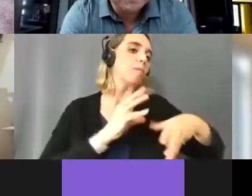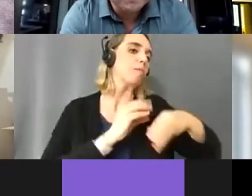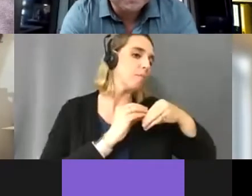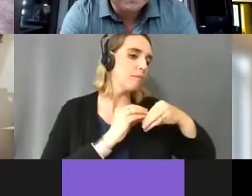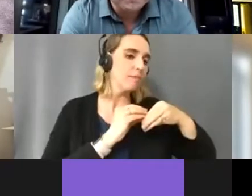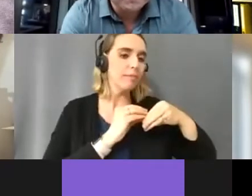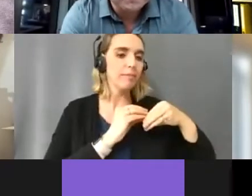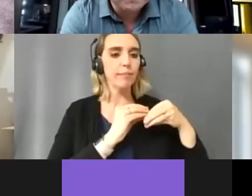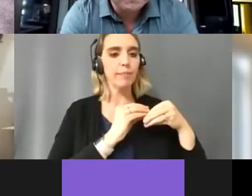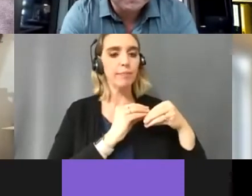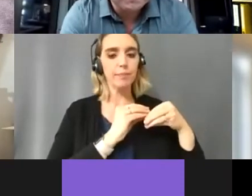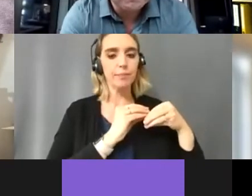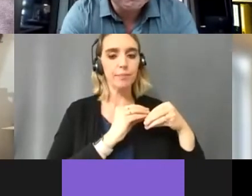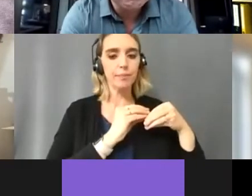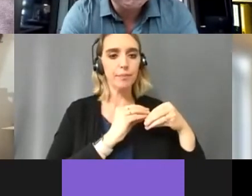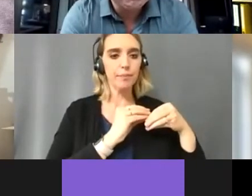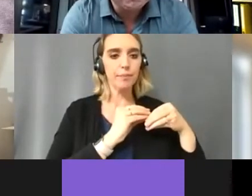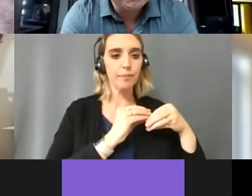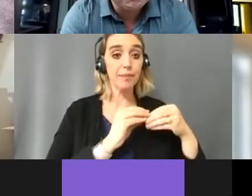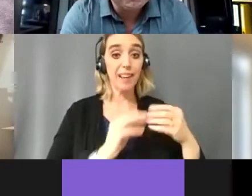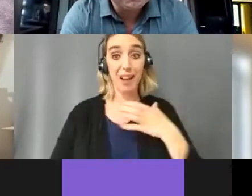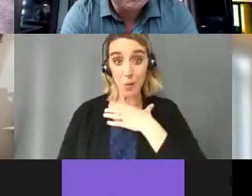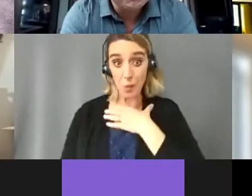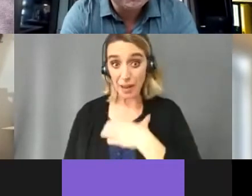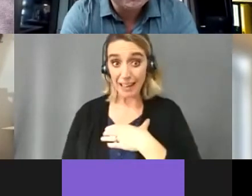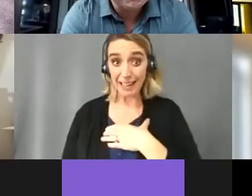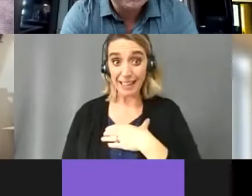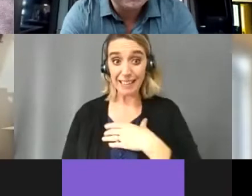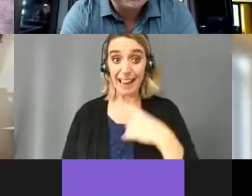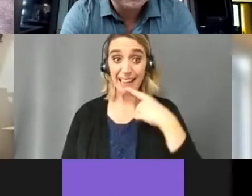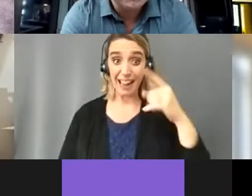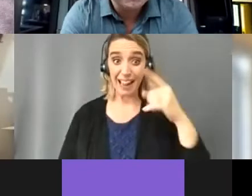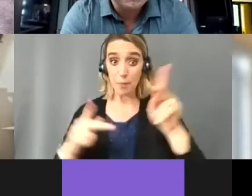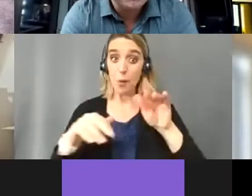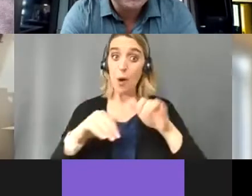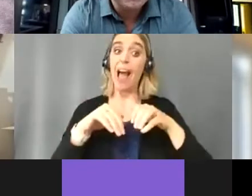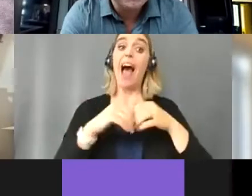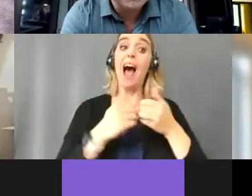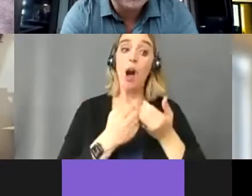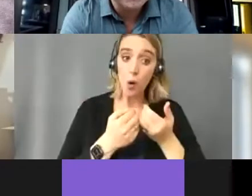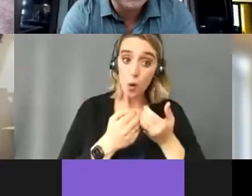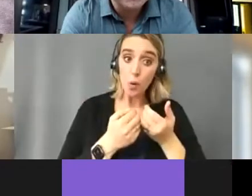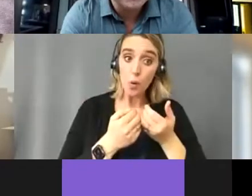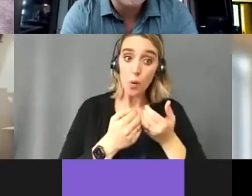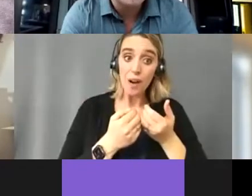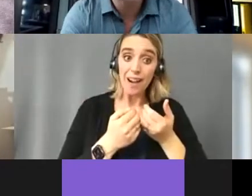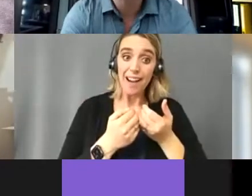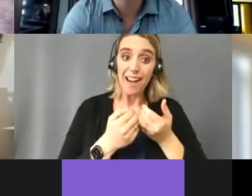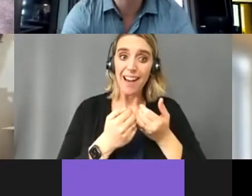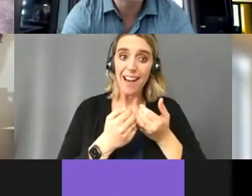is that I wish I could also tell people how to navigate the mental health system in the United States.